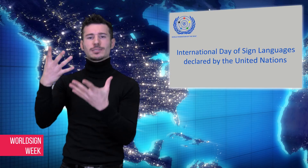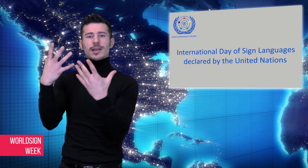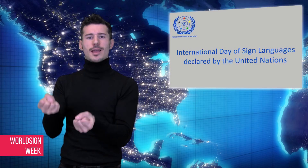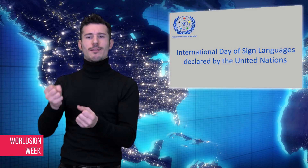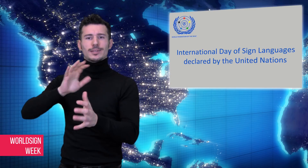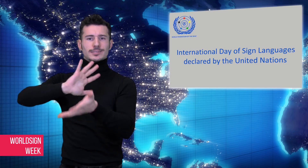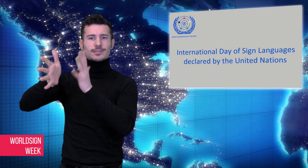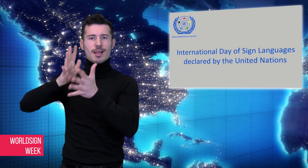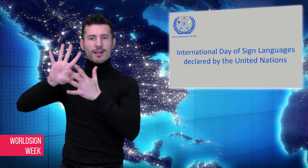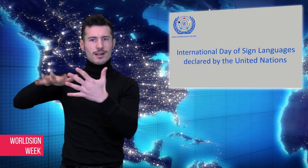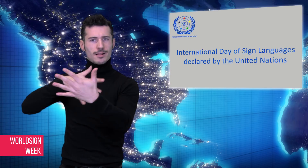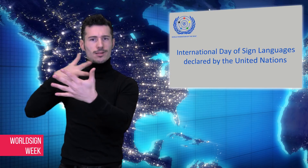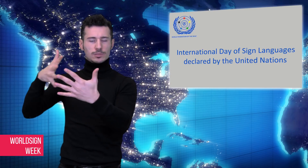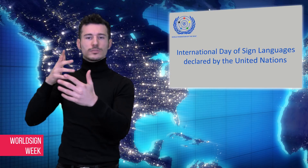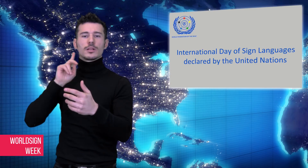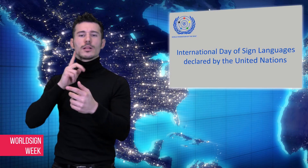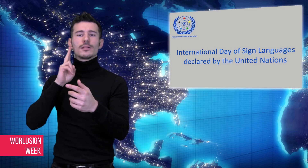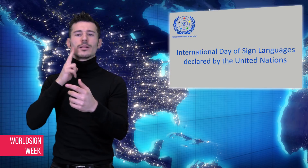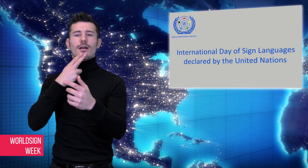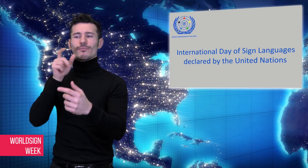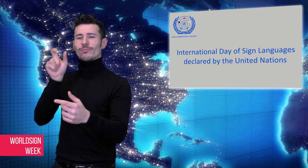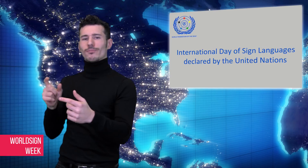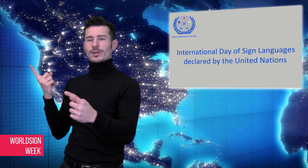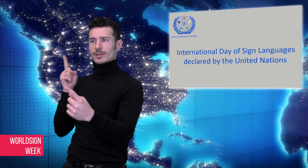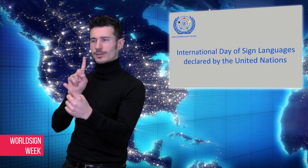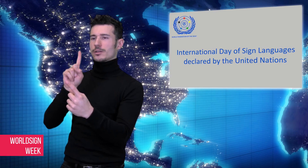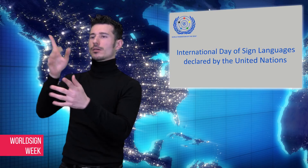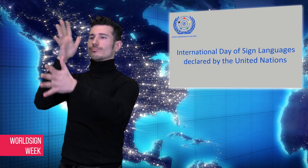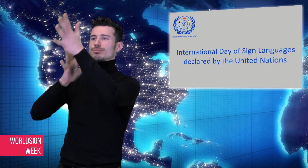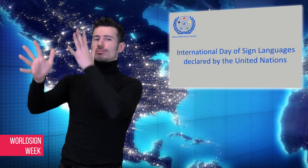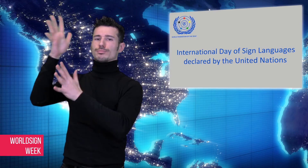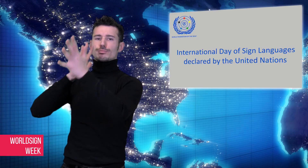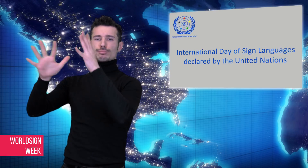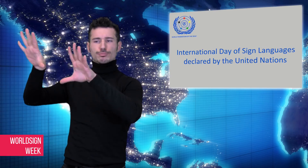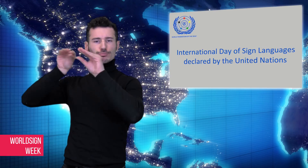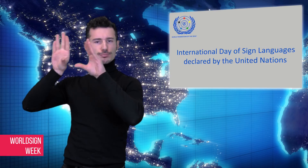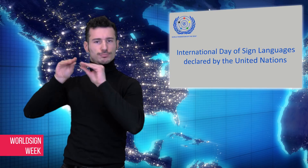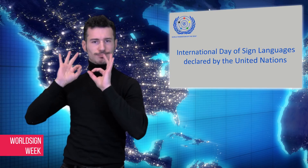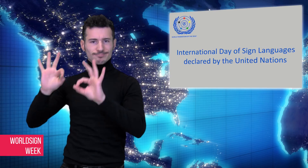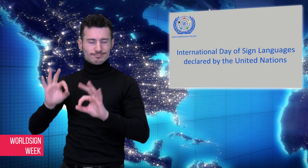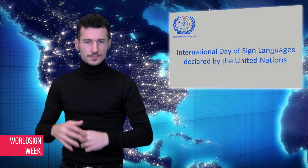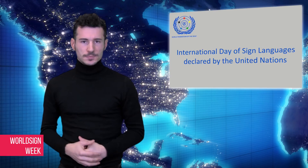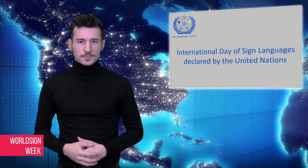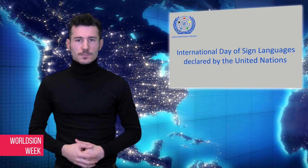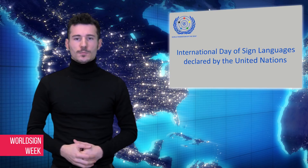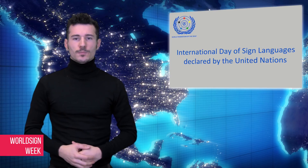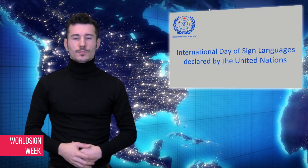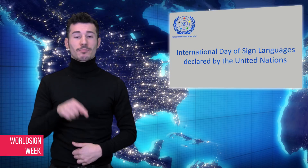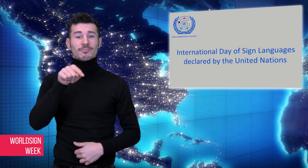making services in sign language available to each deaf person as early